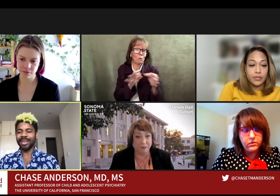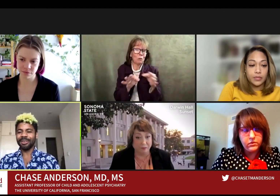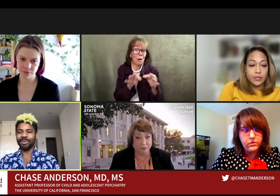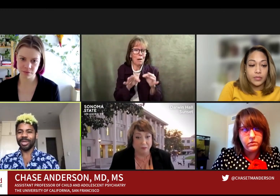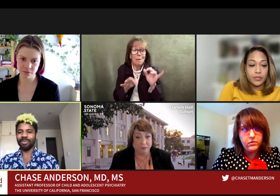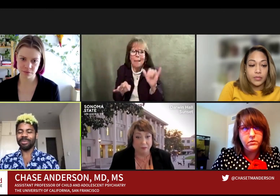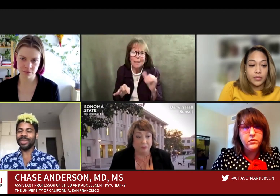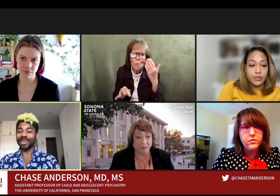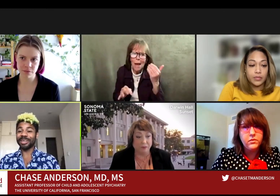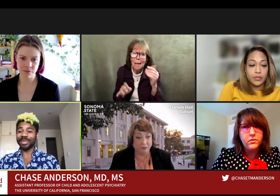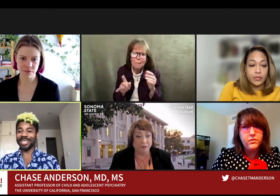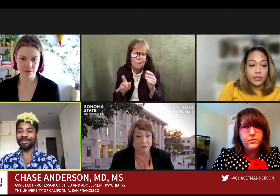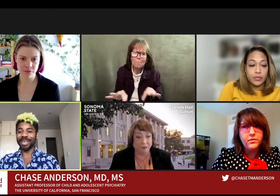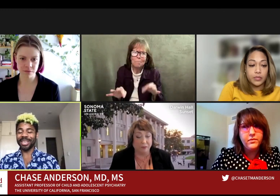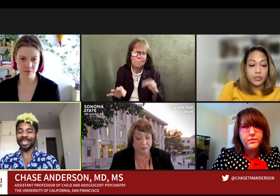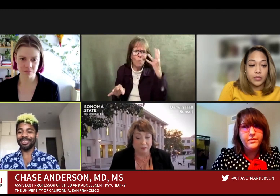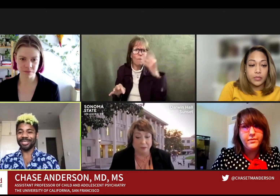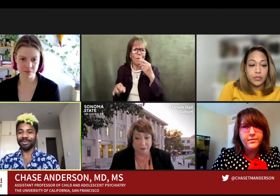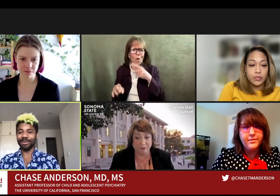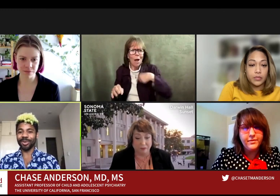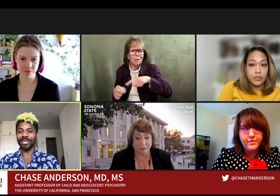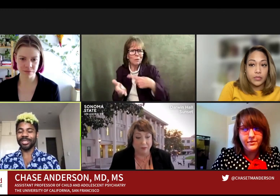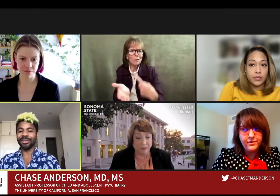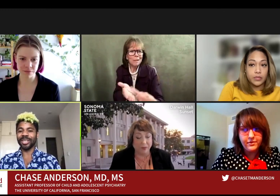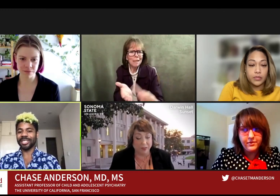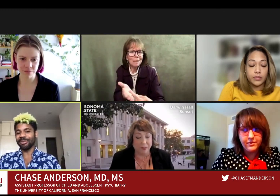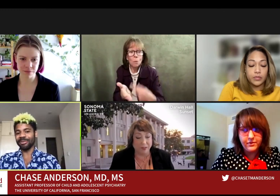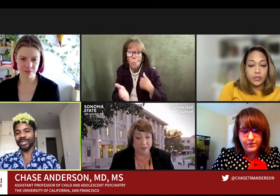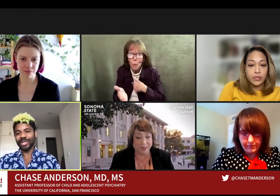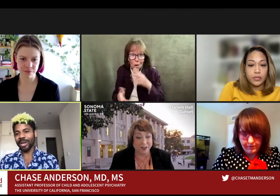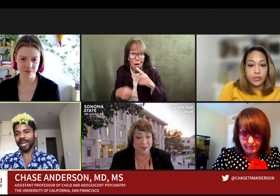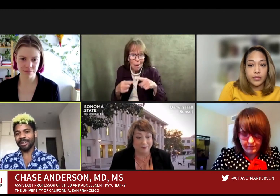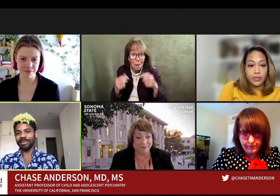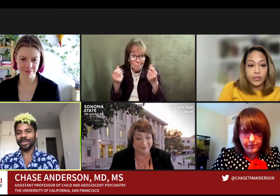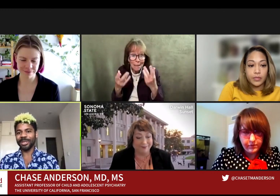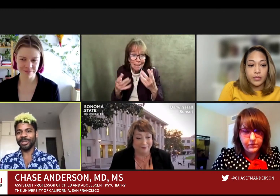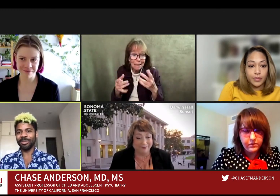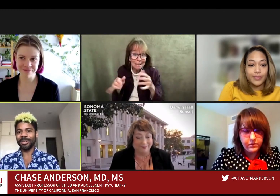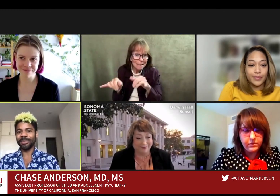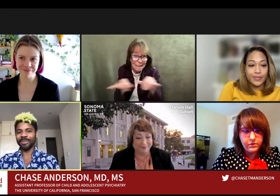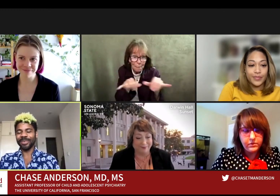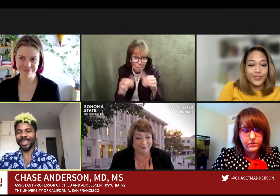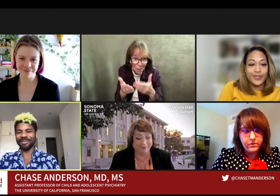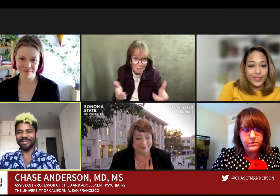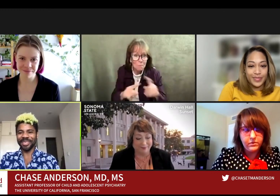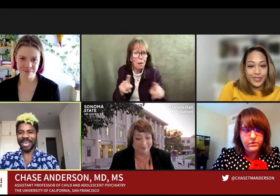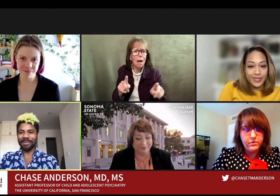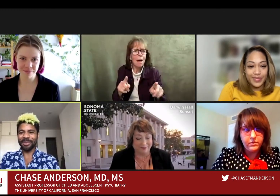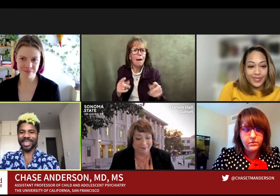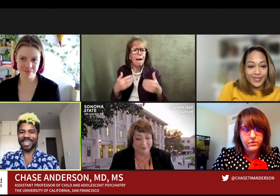we might be talking about the same thing and use different words. So let's converse about that a little bit, I'm really happy to be here.